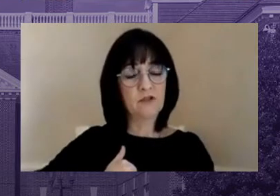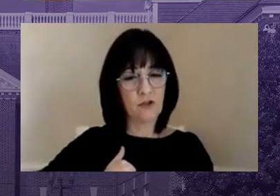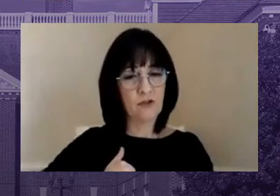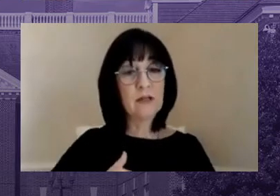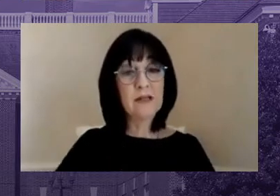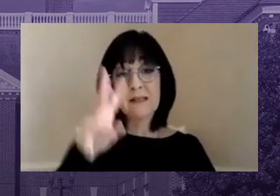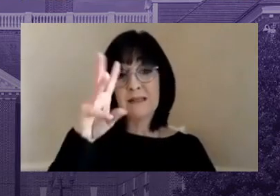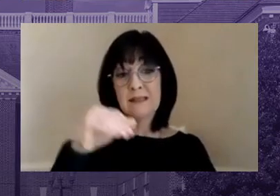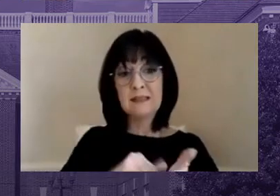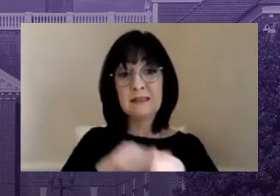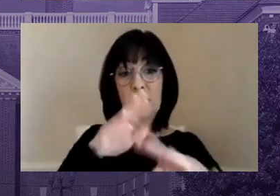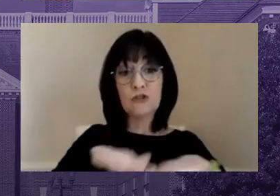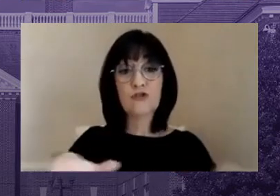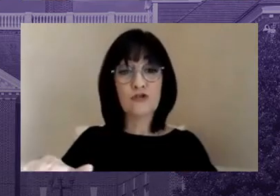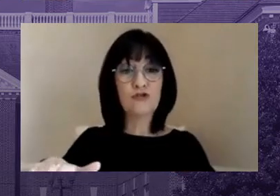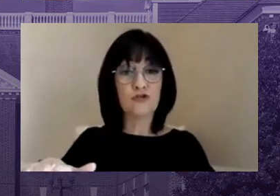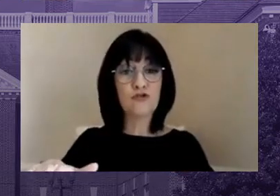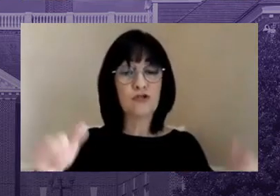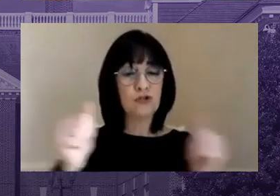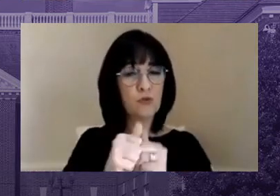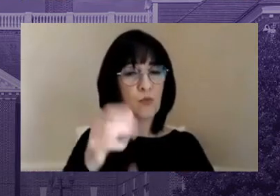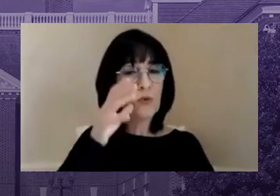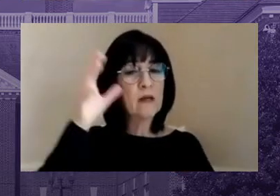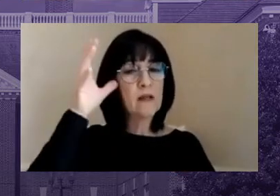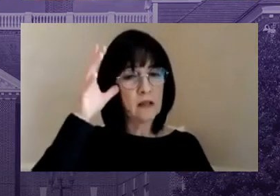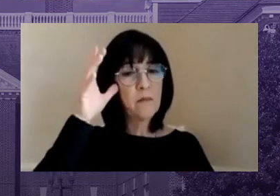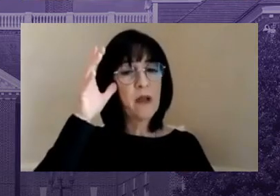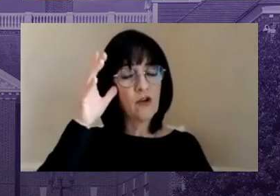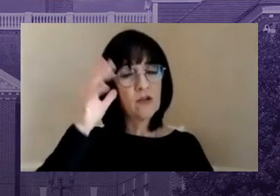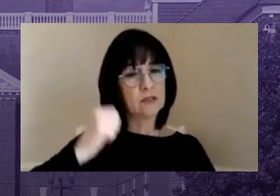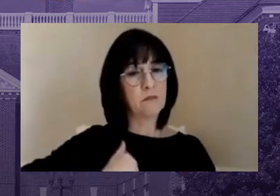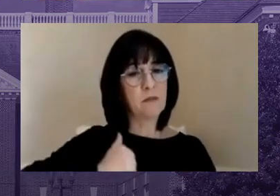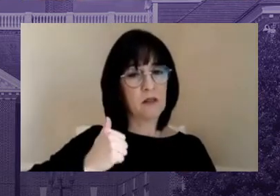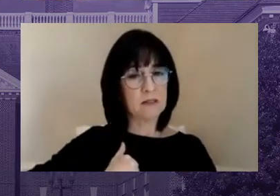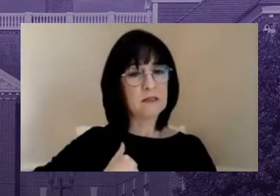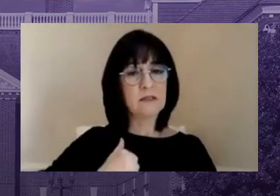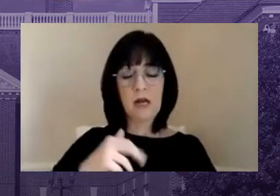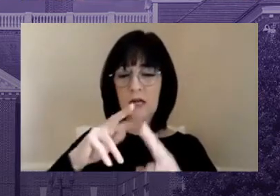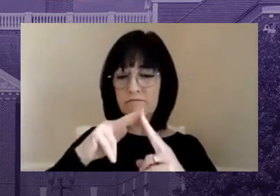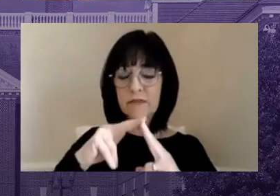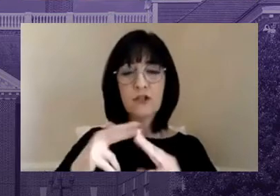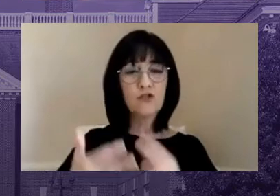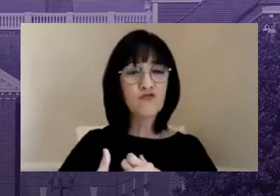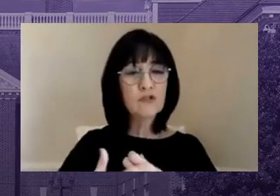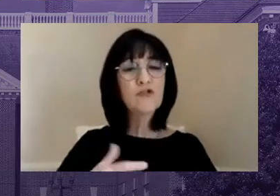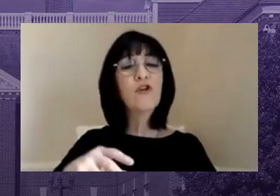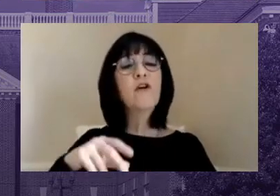children, with parents serving in the military, either active duty reserve, or in the Army and Air